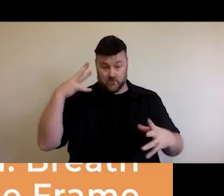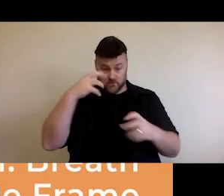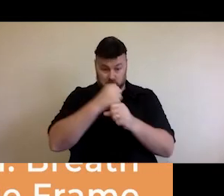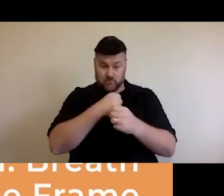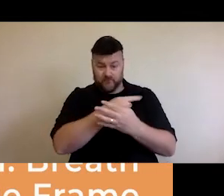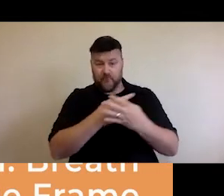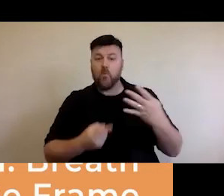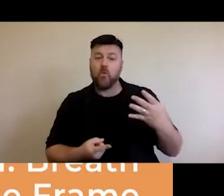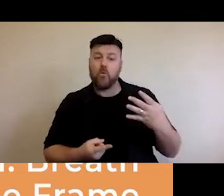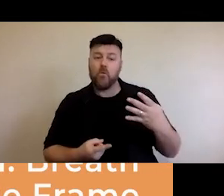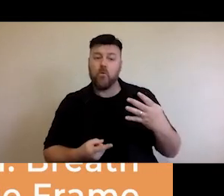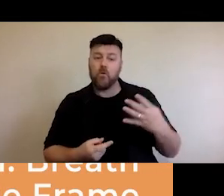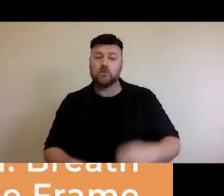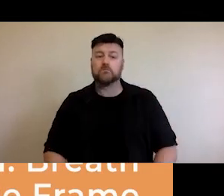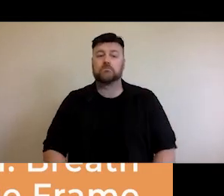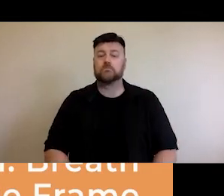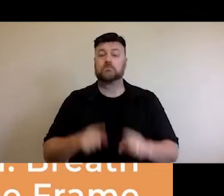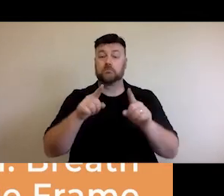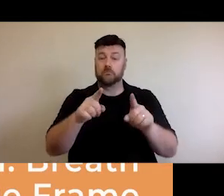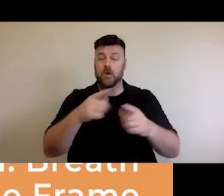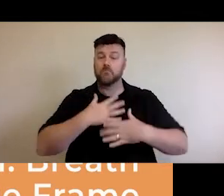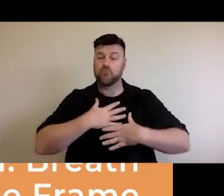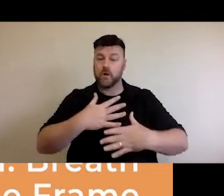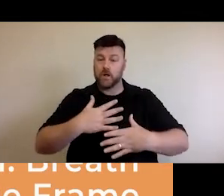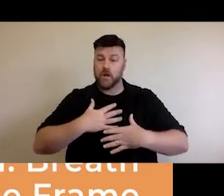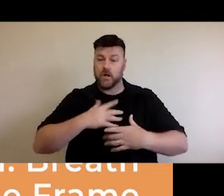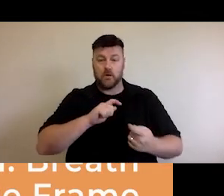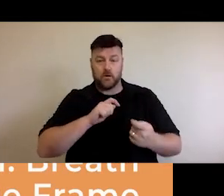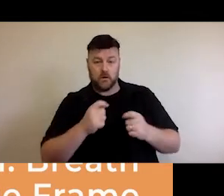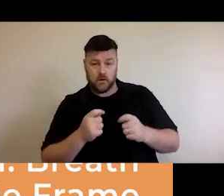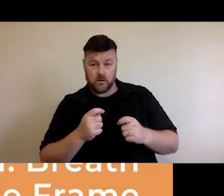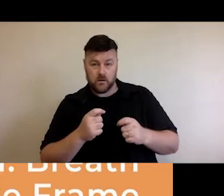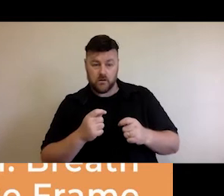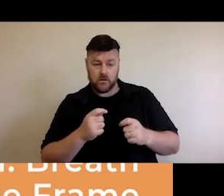When you're breathing and reframing, firstly, just talk to